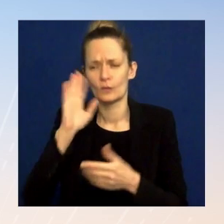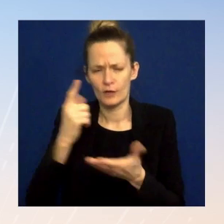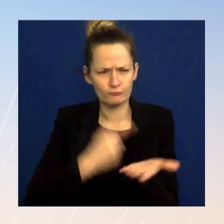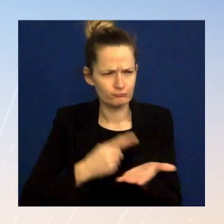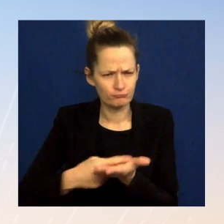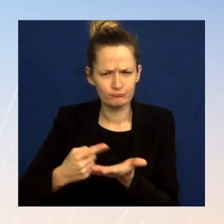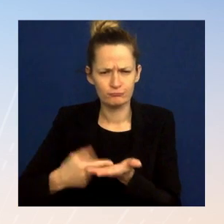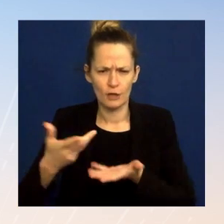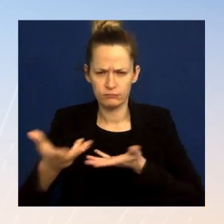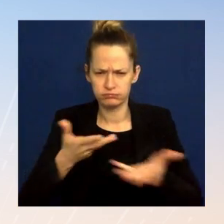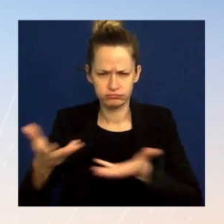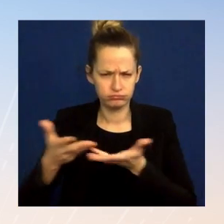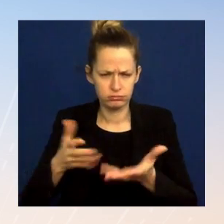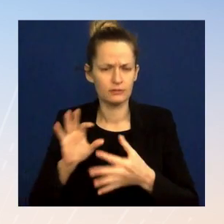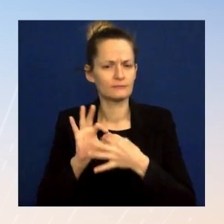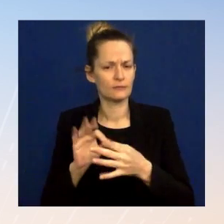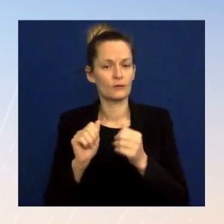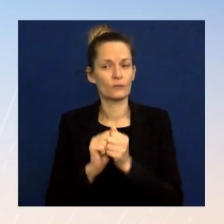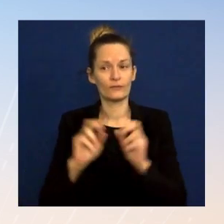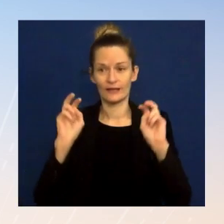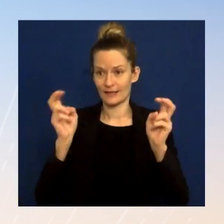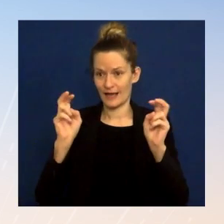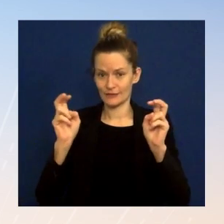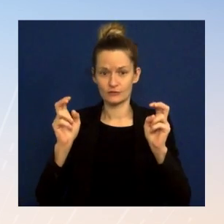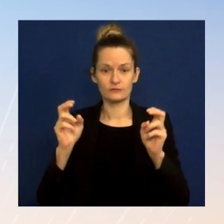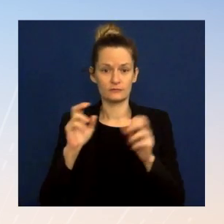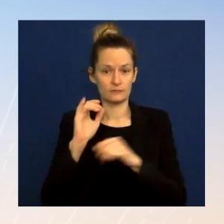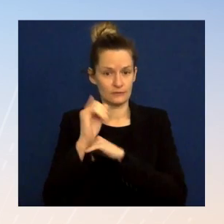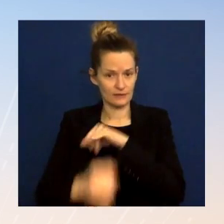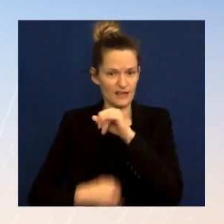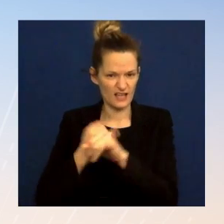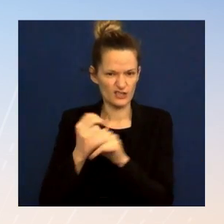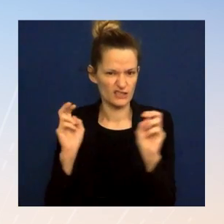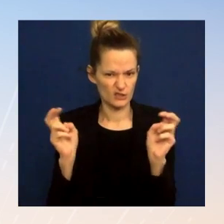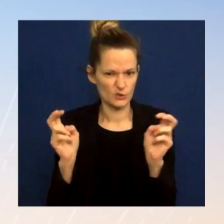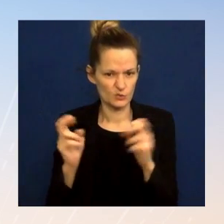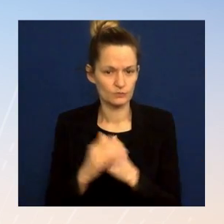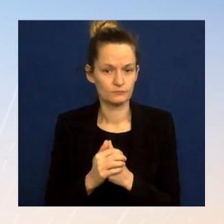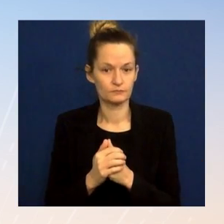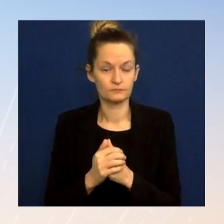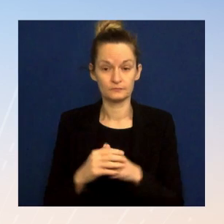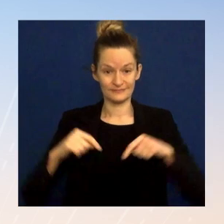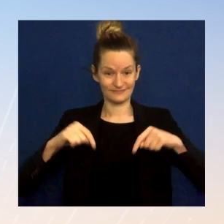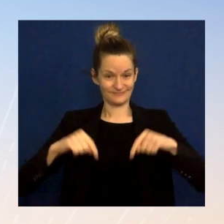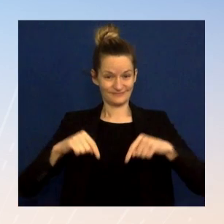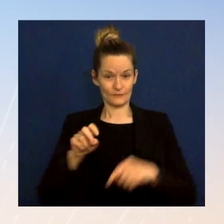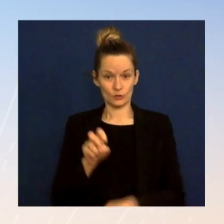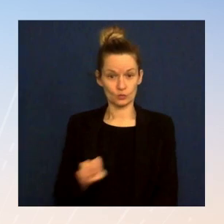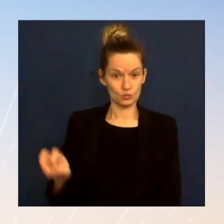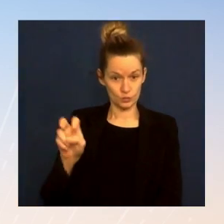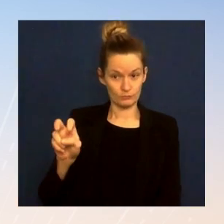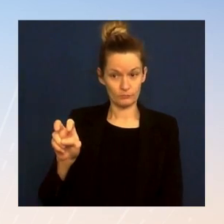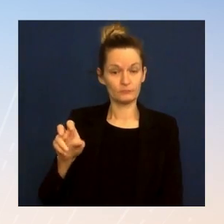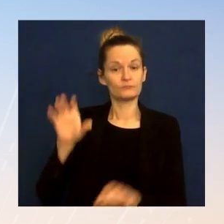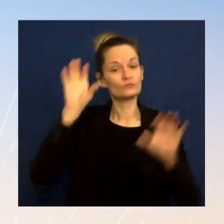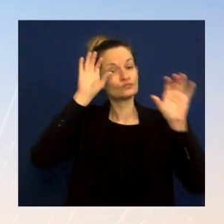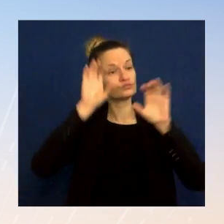Second, the trip is going to give the President an opportunity to advance some of his highest affirmative priorities on behalf of the American people.